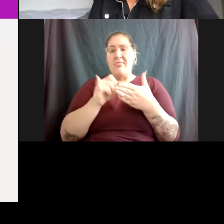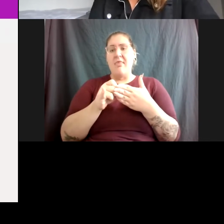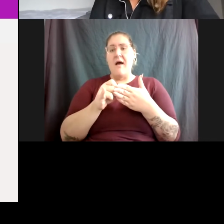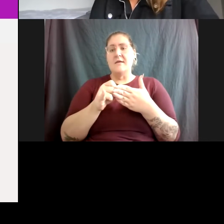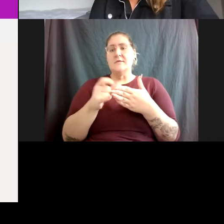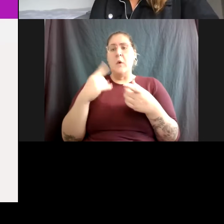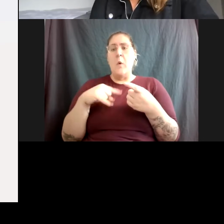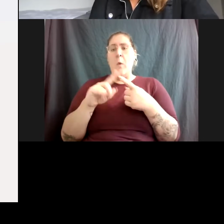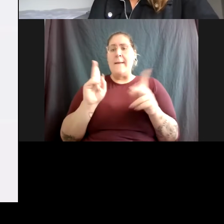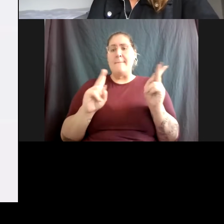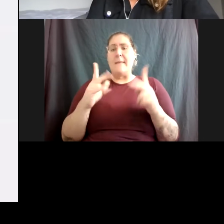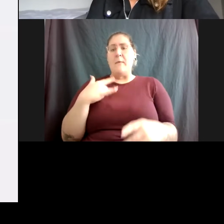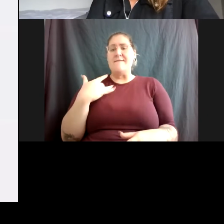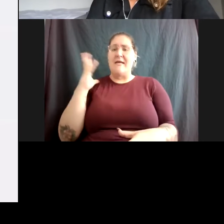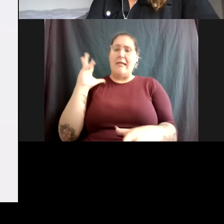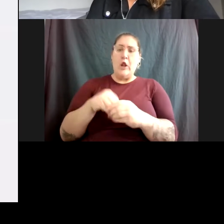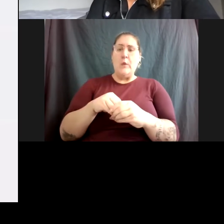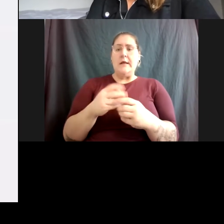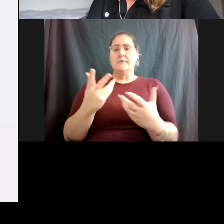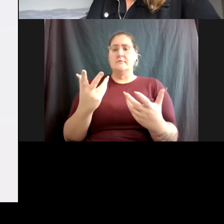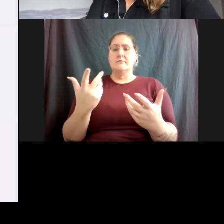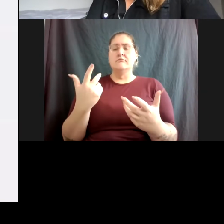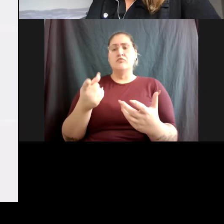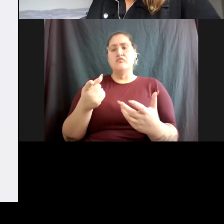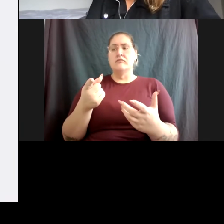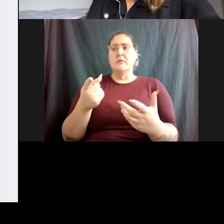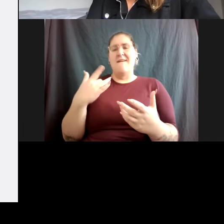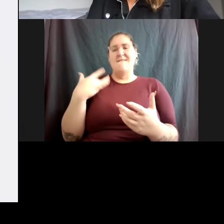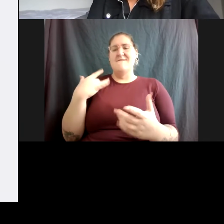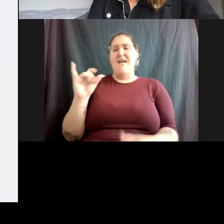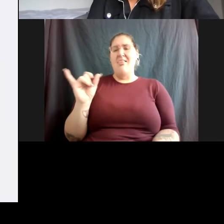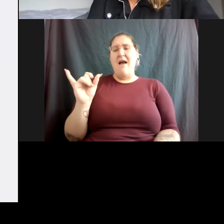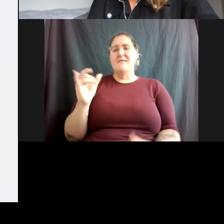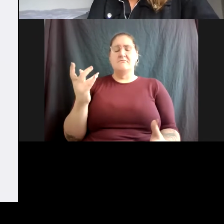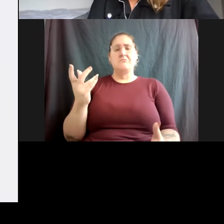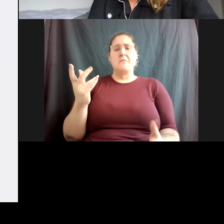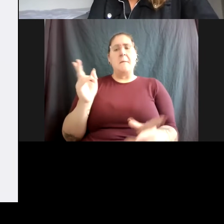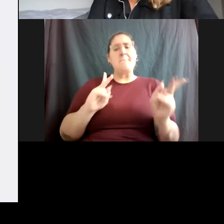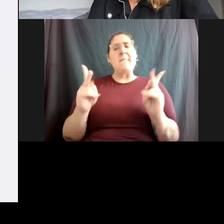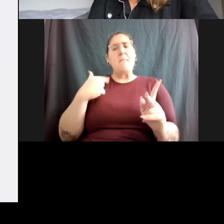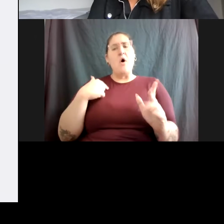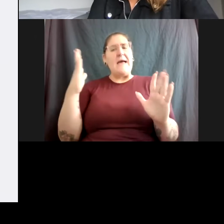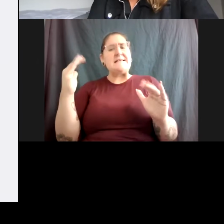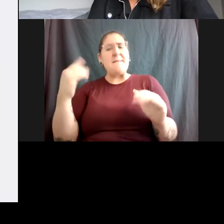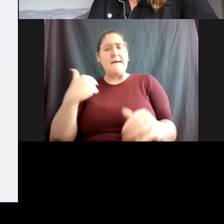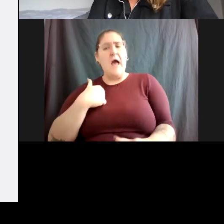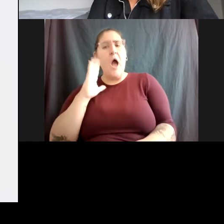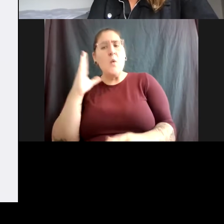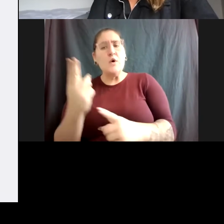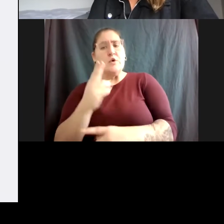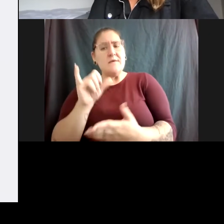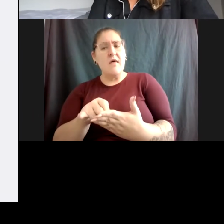expected. Next, we have touch target size. So, as a mouse user, I want links and controls